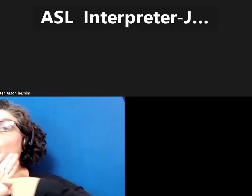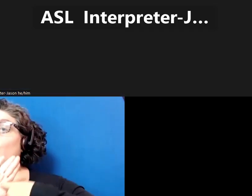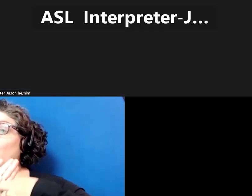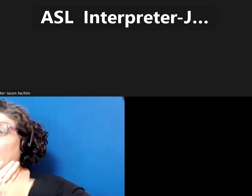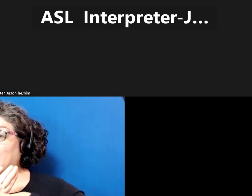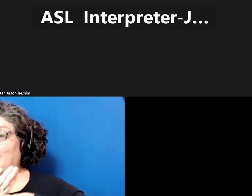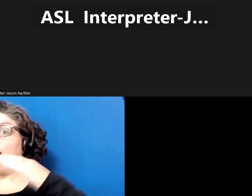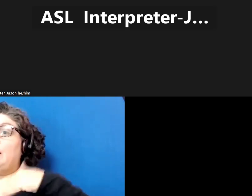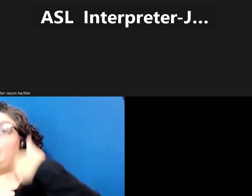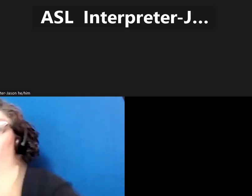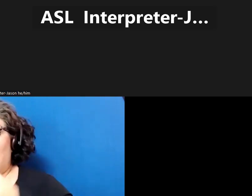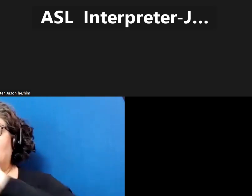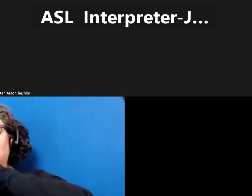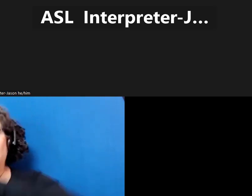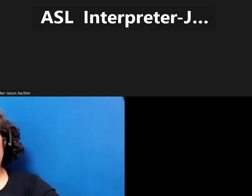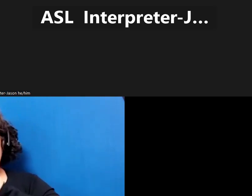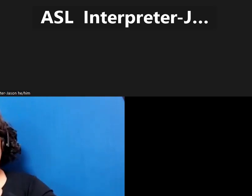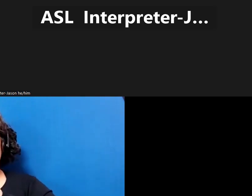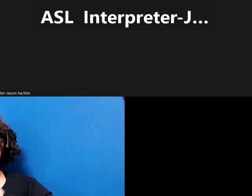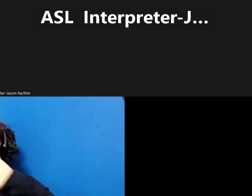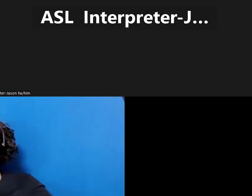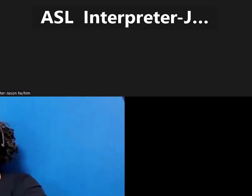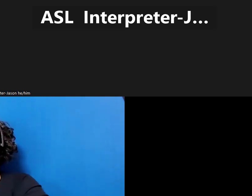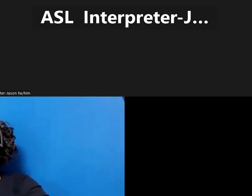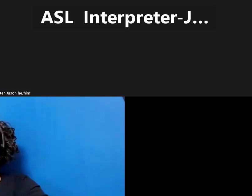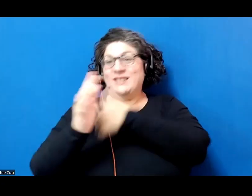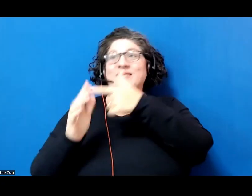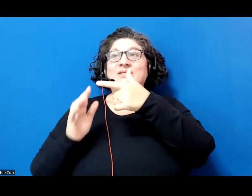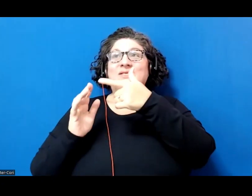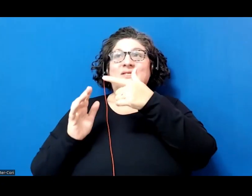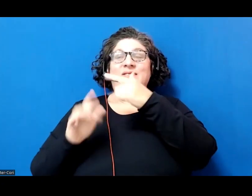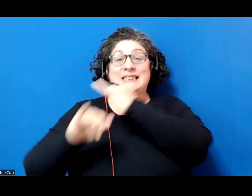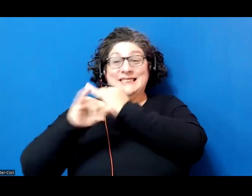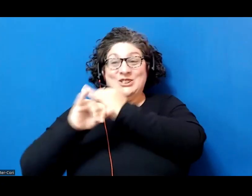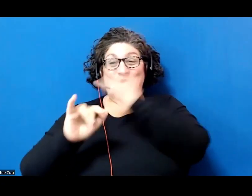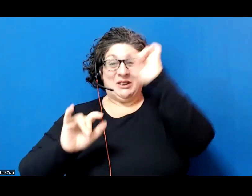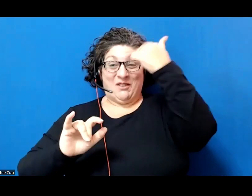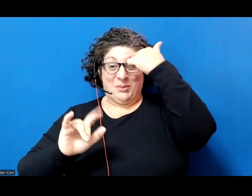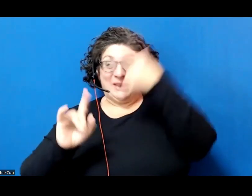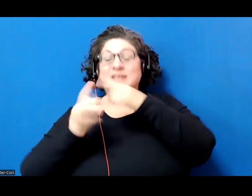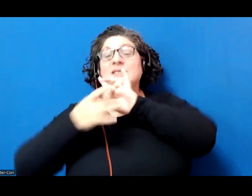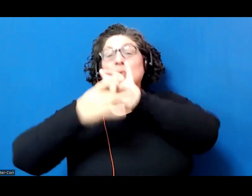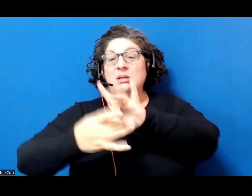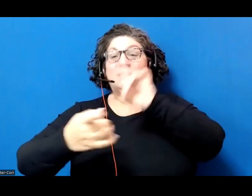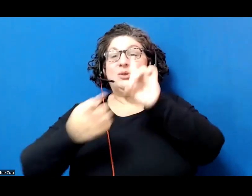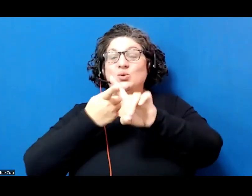Next case is power that institutions have, government institutions have related to voting